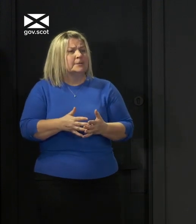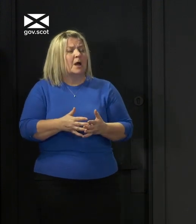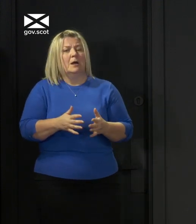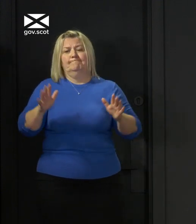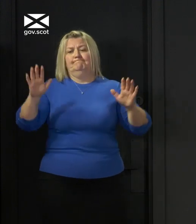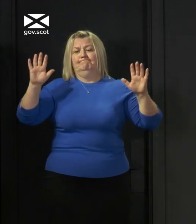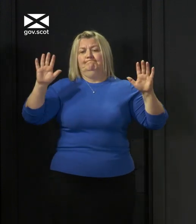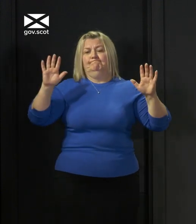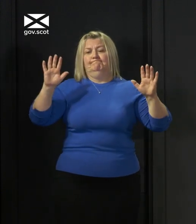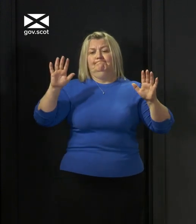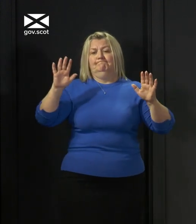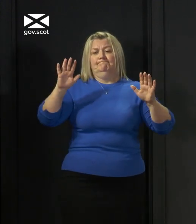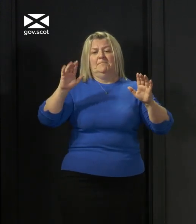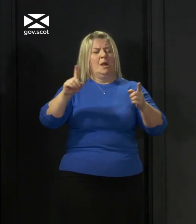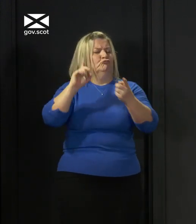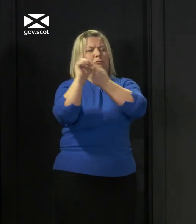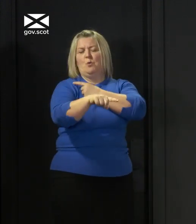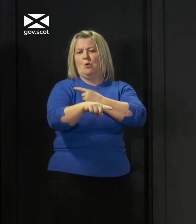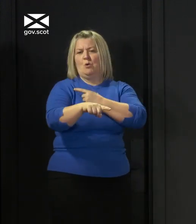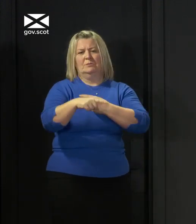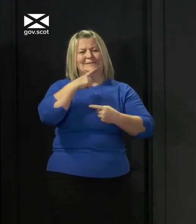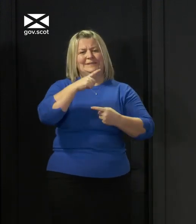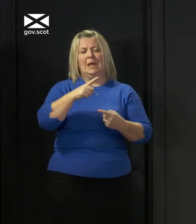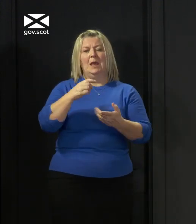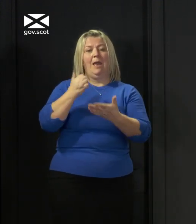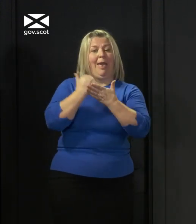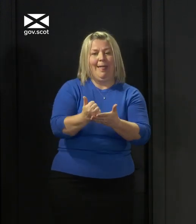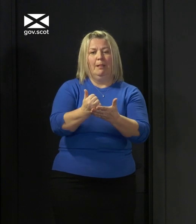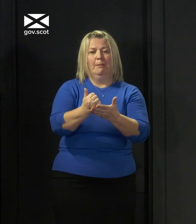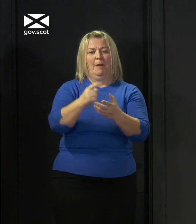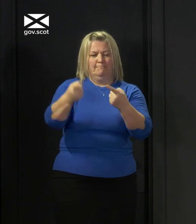in response to that question see exactly what help we will or can give what I